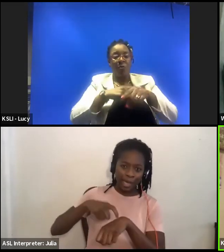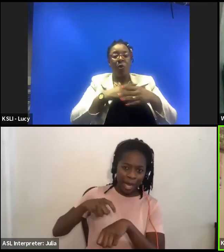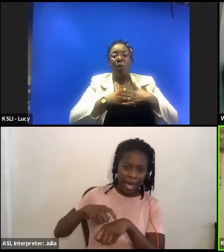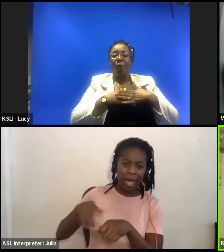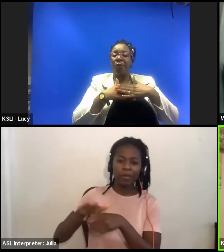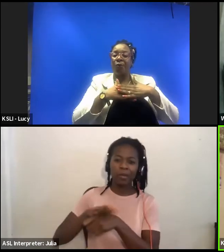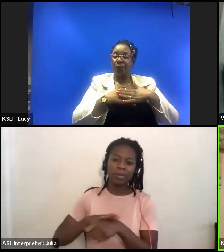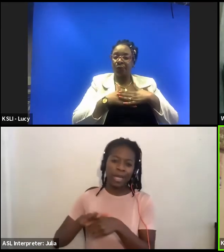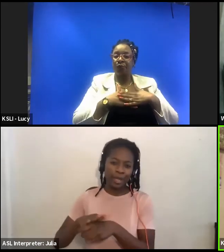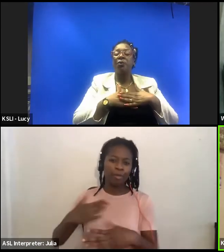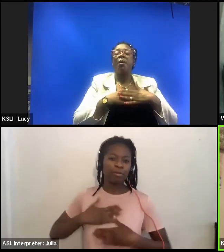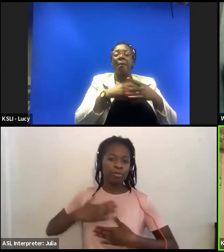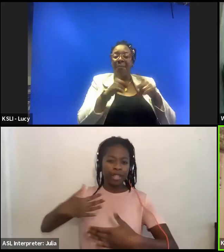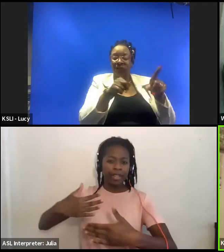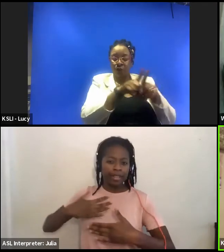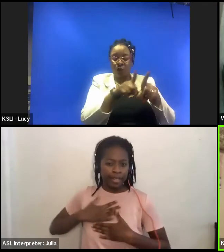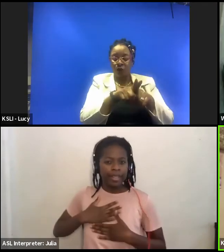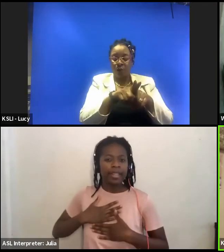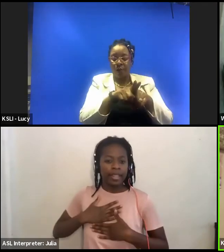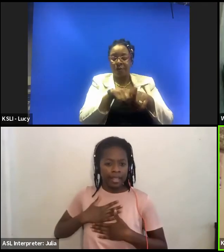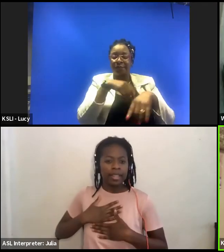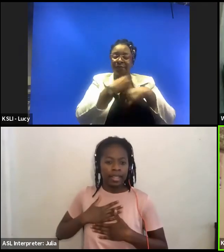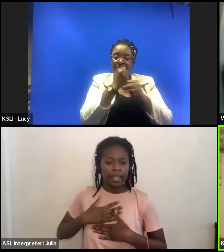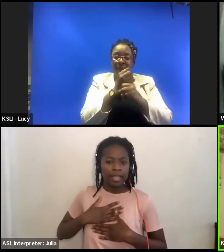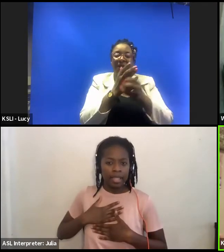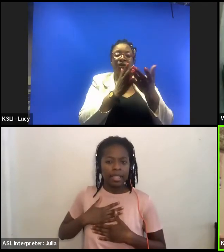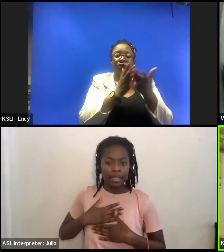but also making sure the space is held for you to fall back.